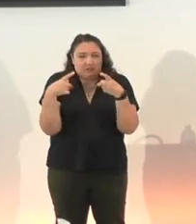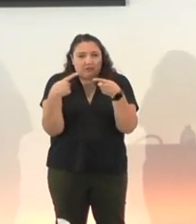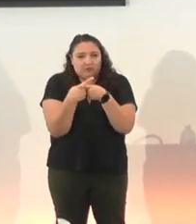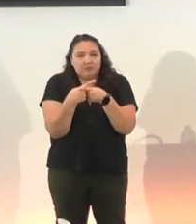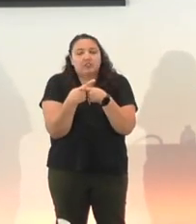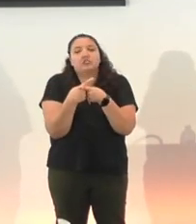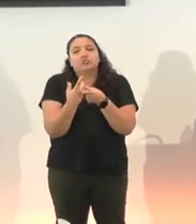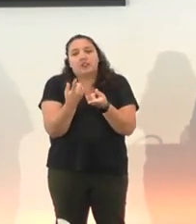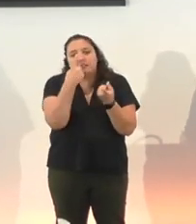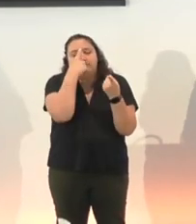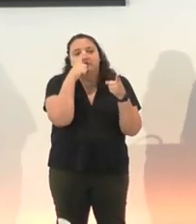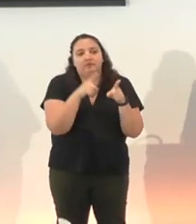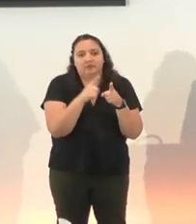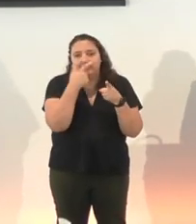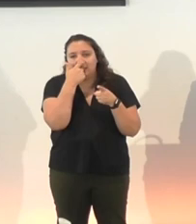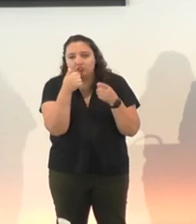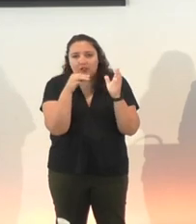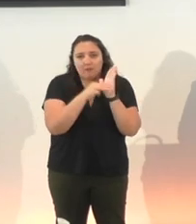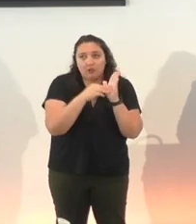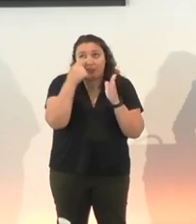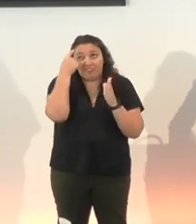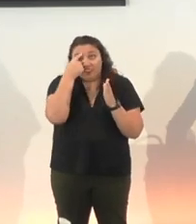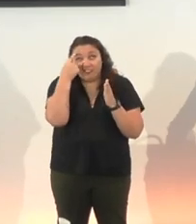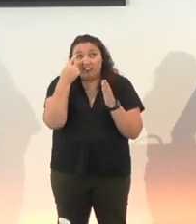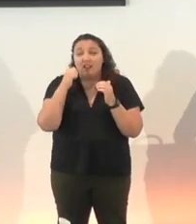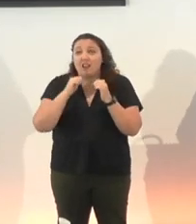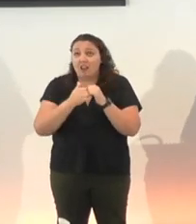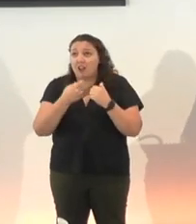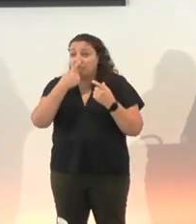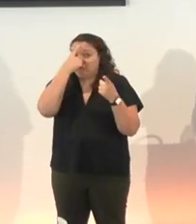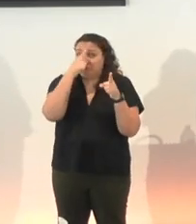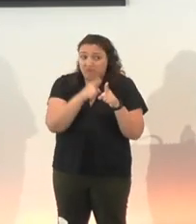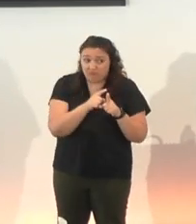interesting model, thinking about whether they -- we can re-consent participants who have consented